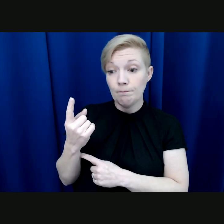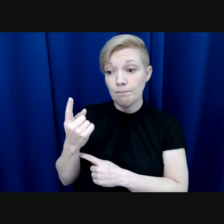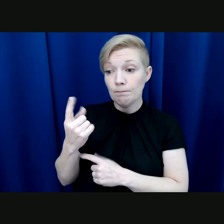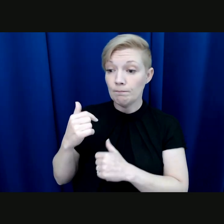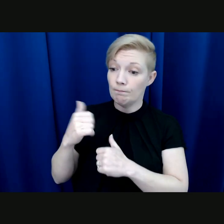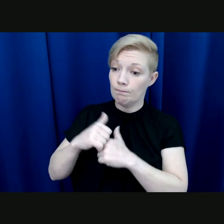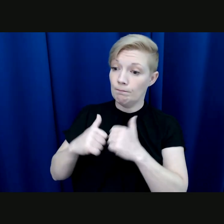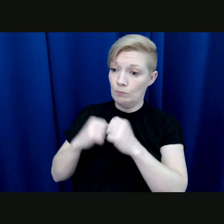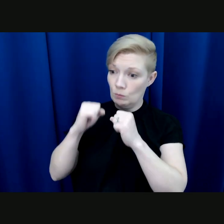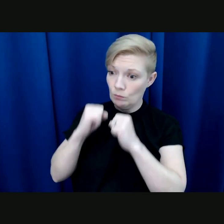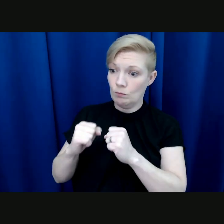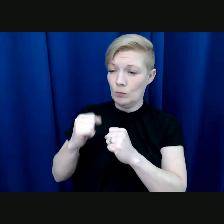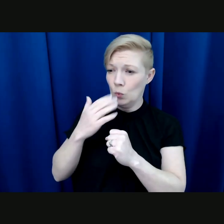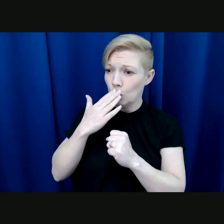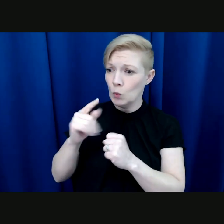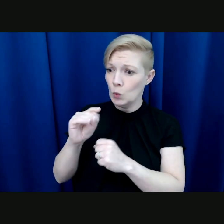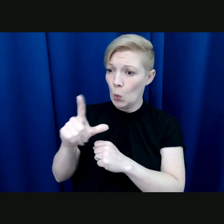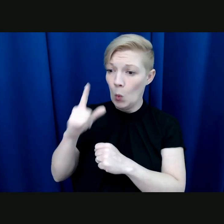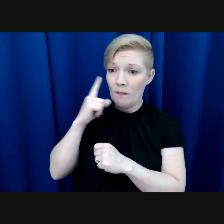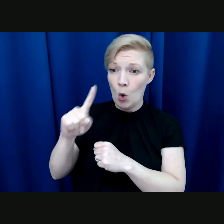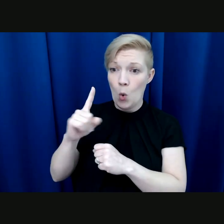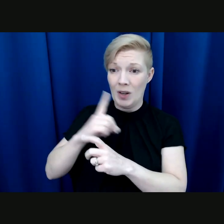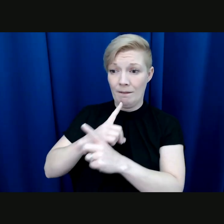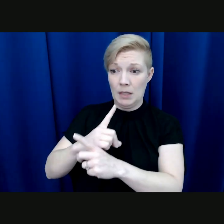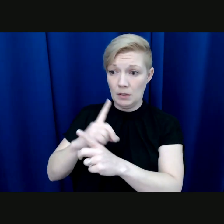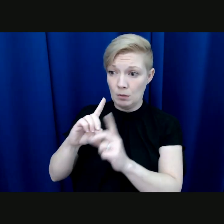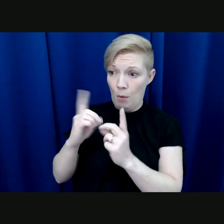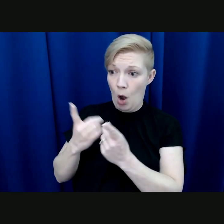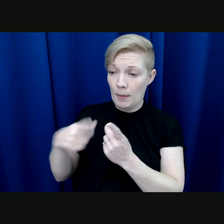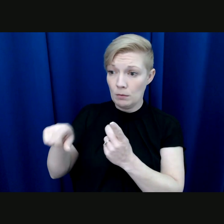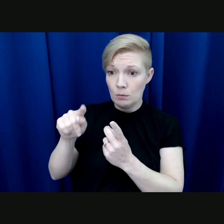came up with to try and address these changes,